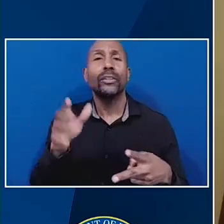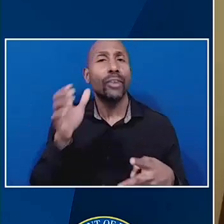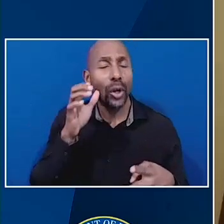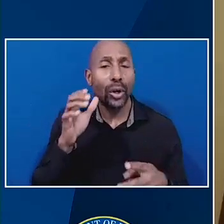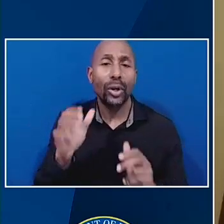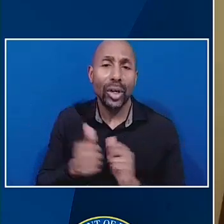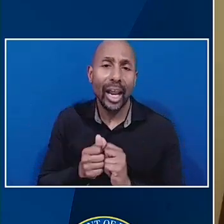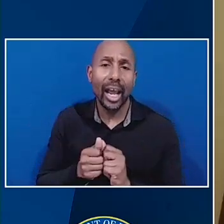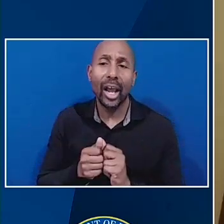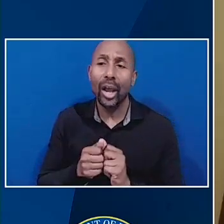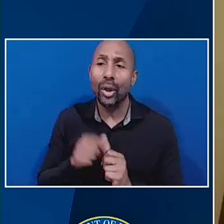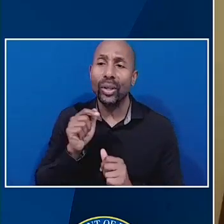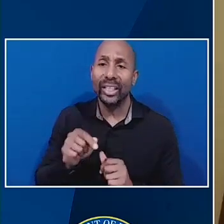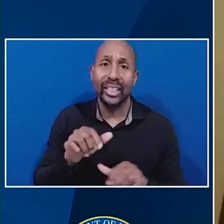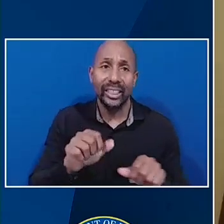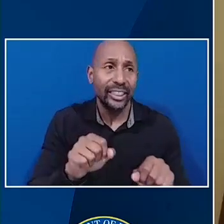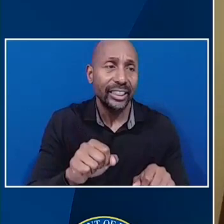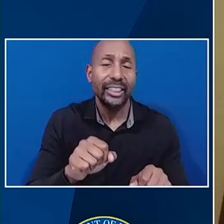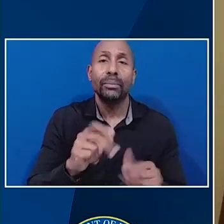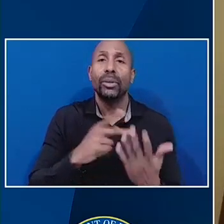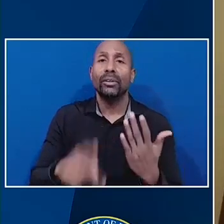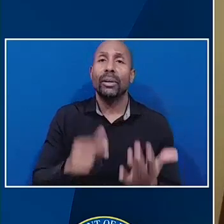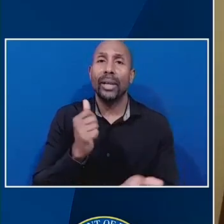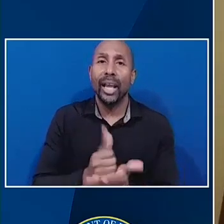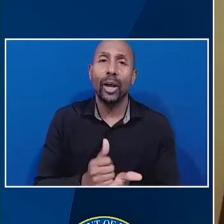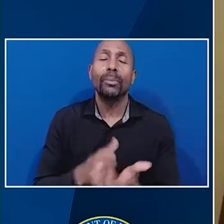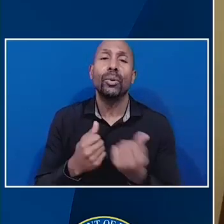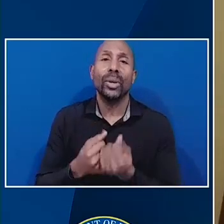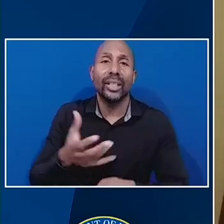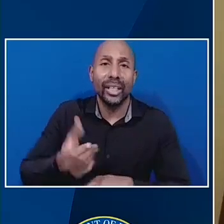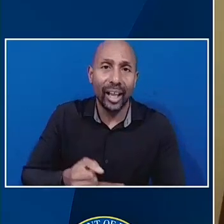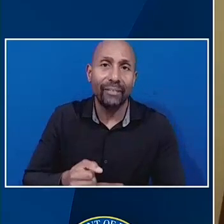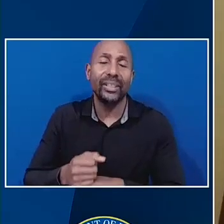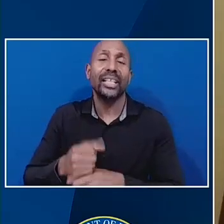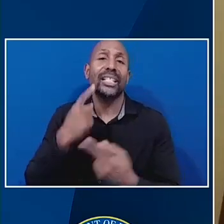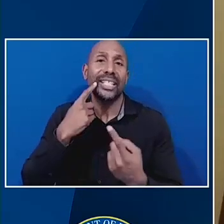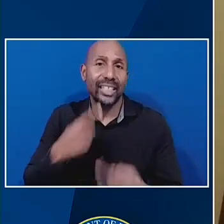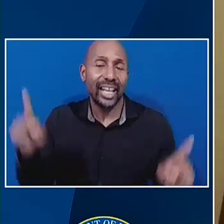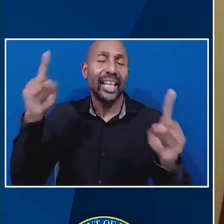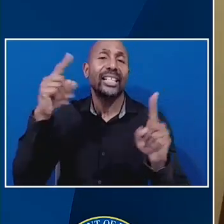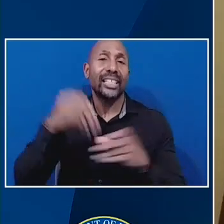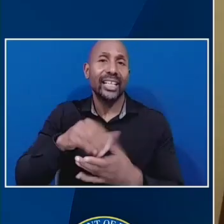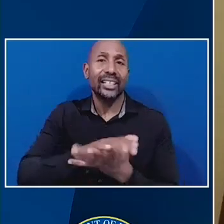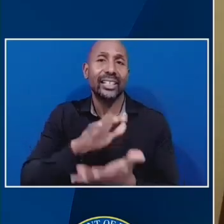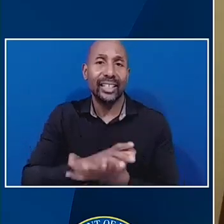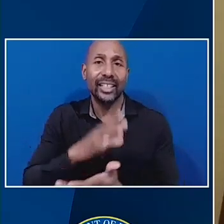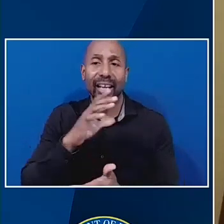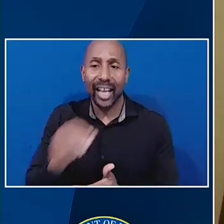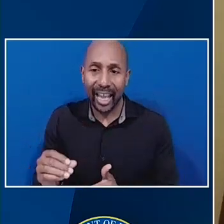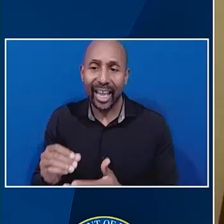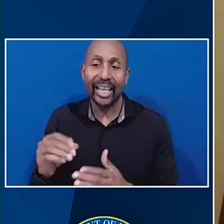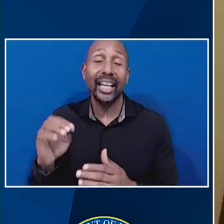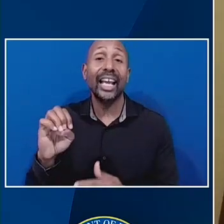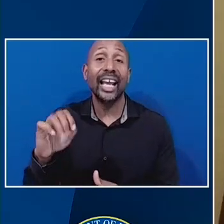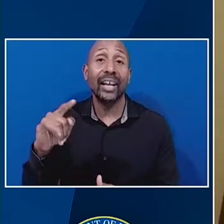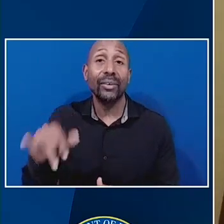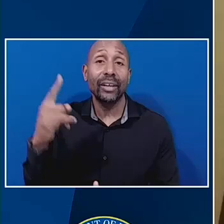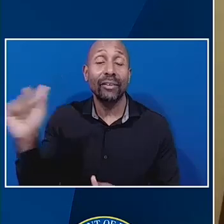academic success, low-cost materials, and hugely important equity for all students. Truthfully, out of dozens of surveyed students, there was not one, and I mean